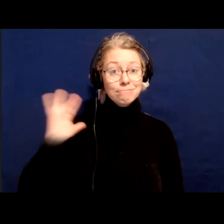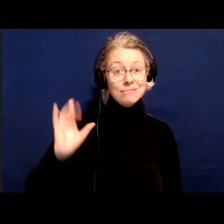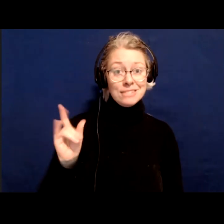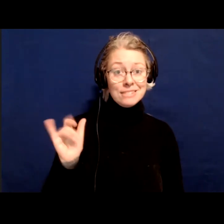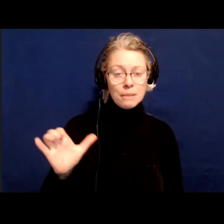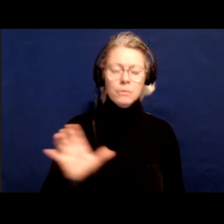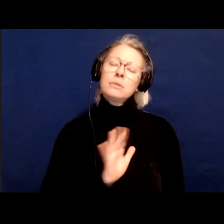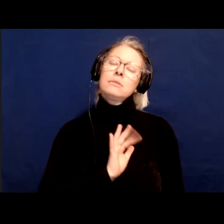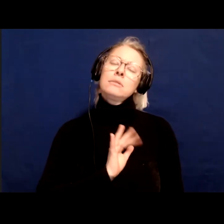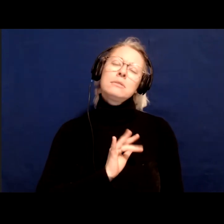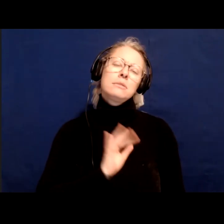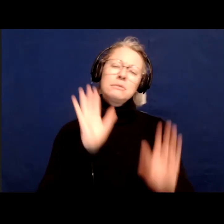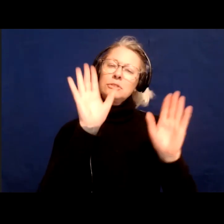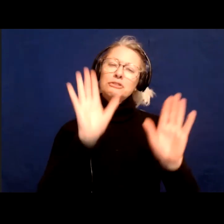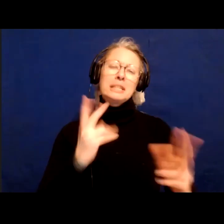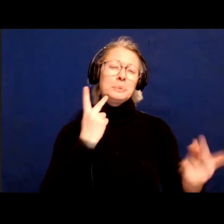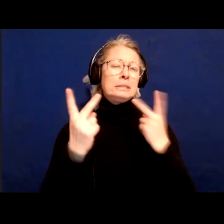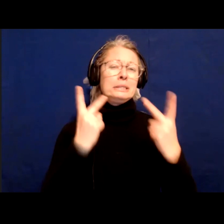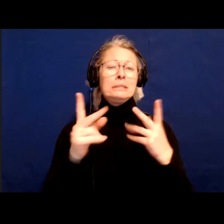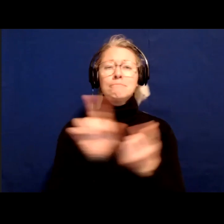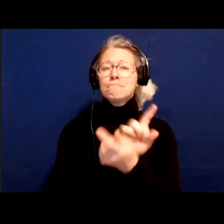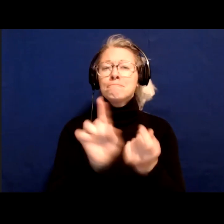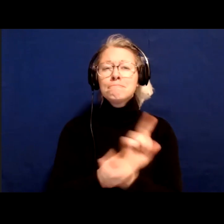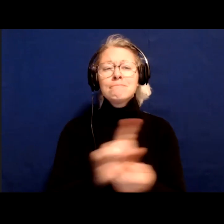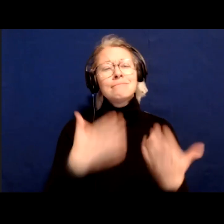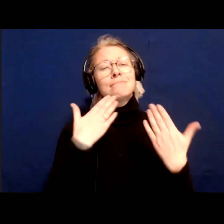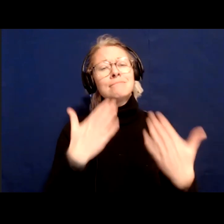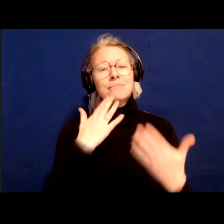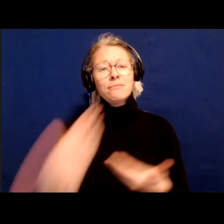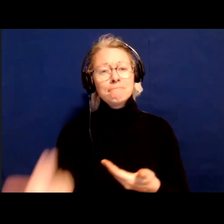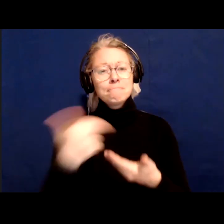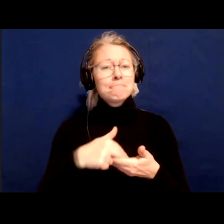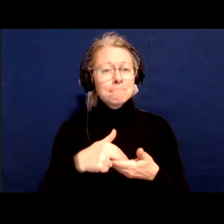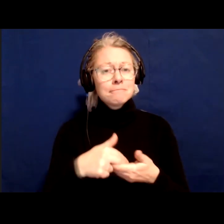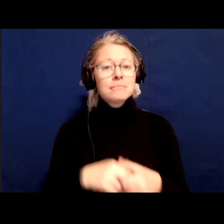was so great to see all of you there and thank you so much for joining us. And so we will